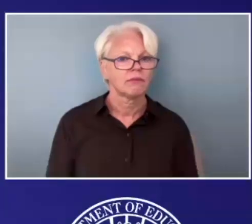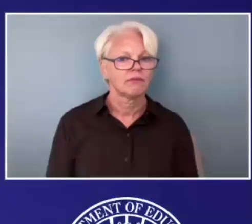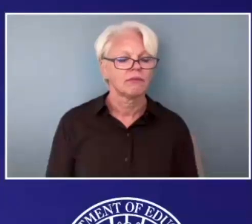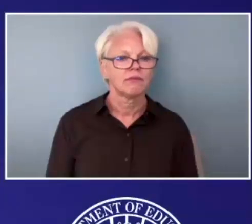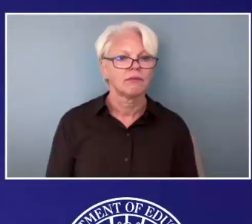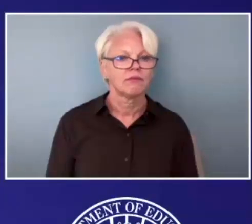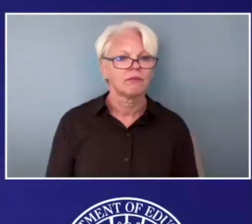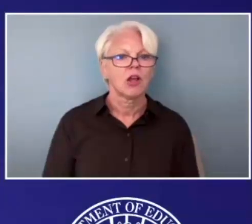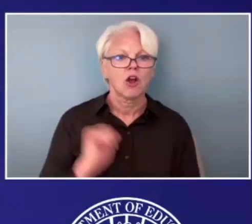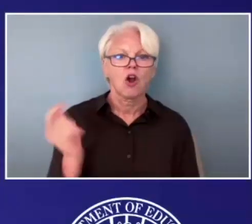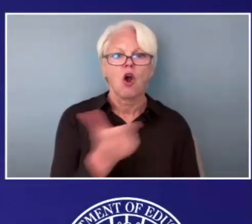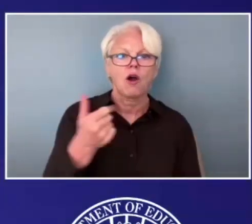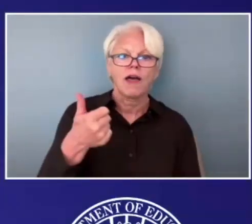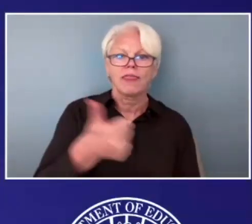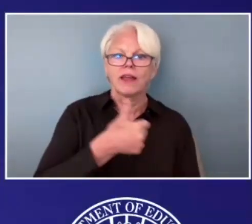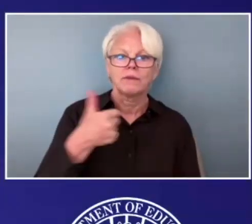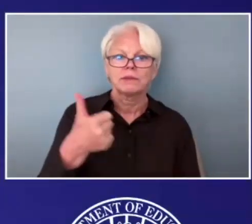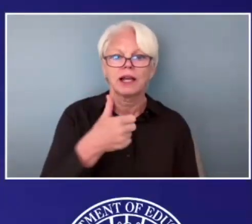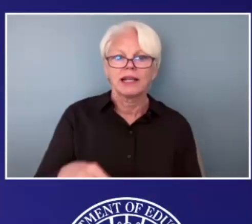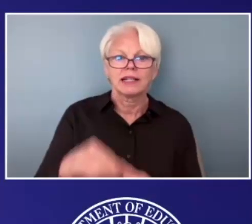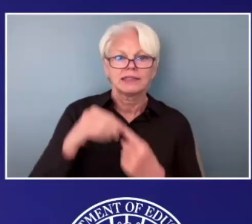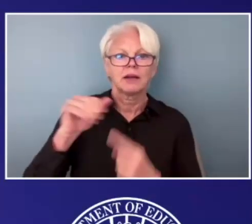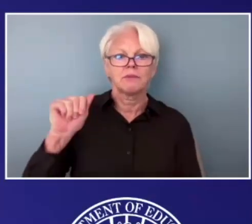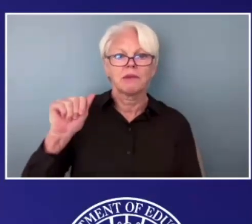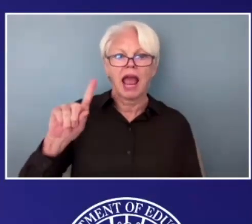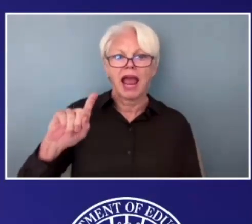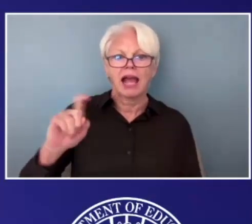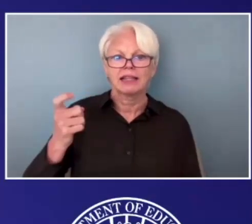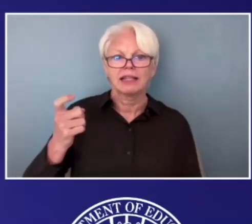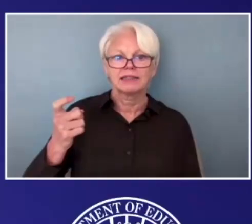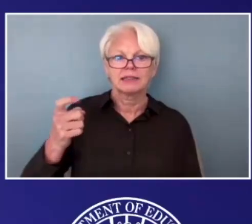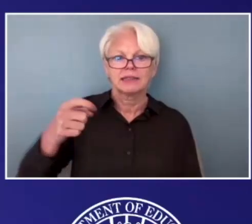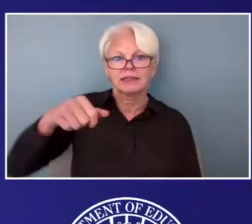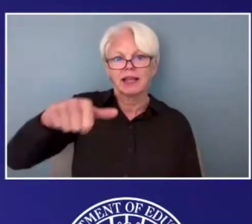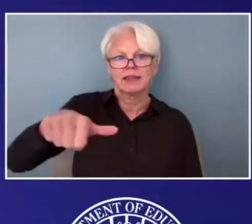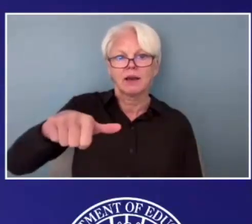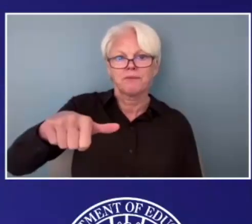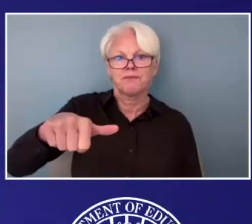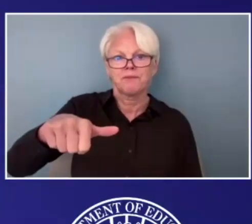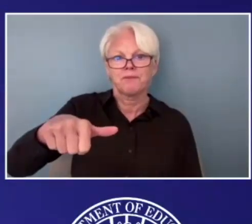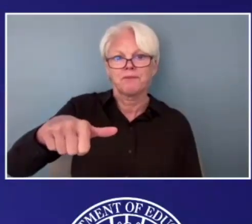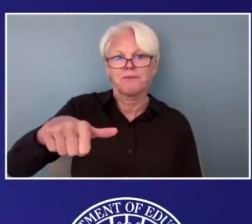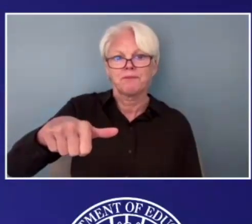I see all thumbs up except Alex Ricci, who has a thumb to the side and would like to make a comment.